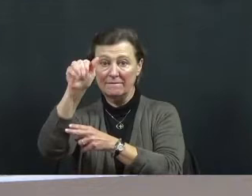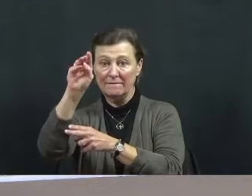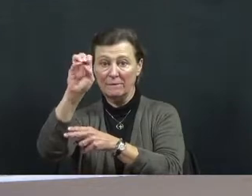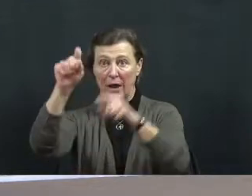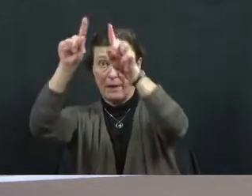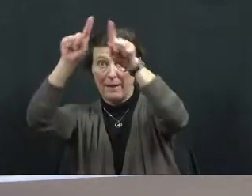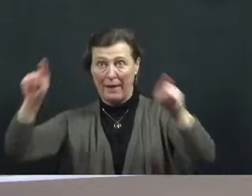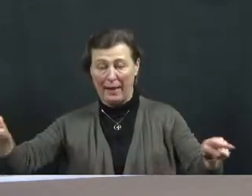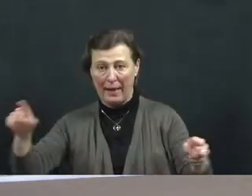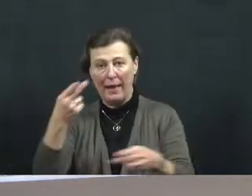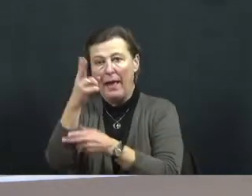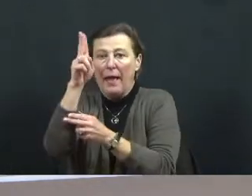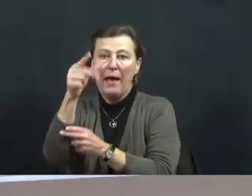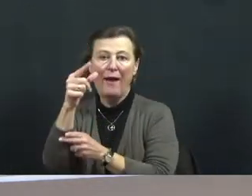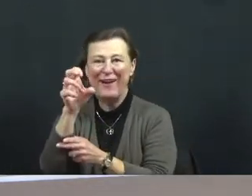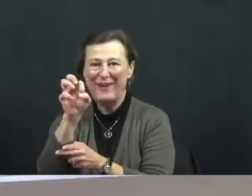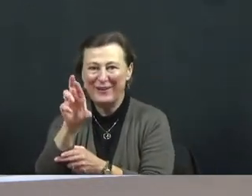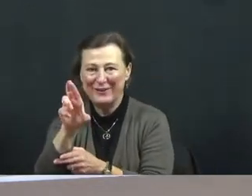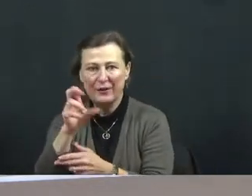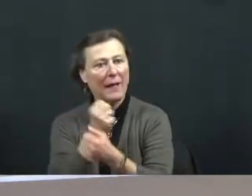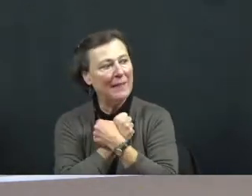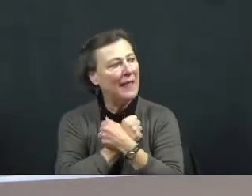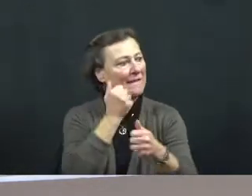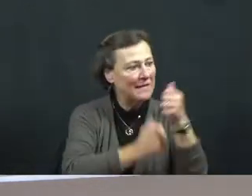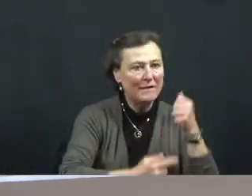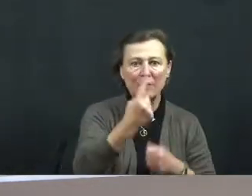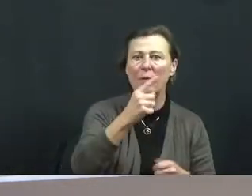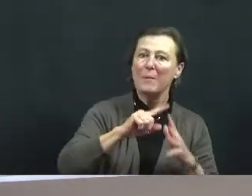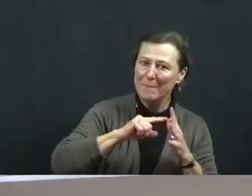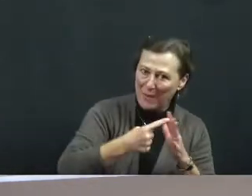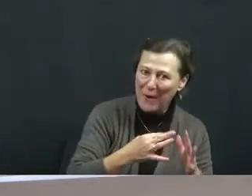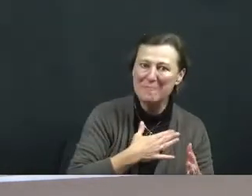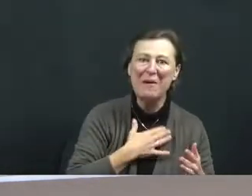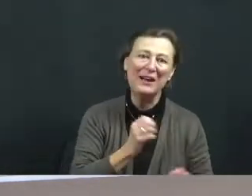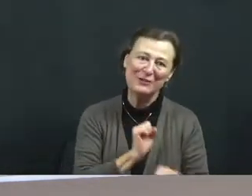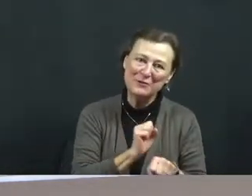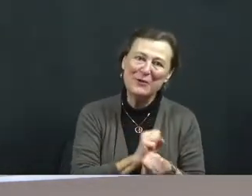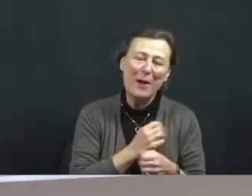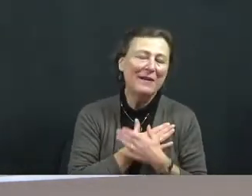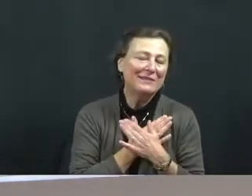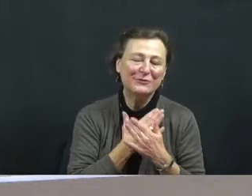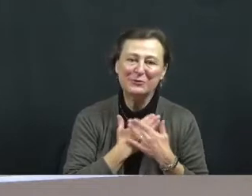Loving everybody is a joyful part of my job. My heart is really in my hugs.